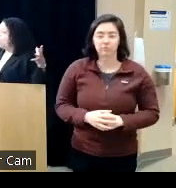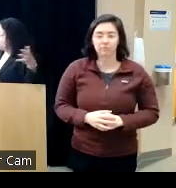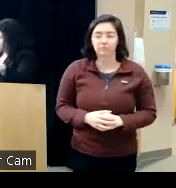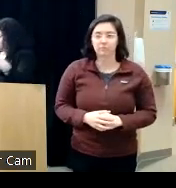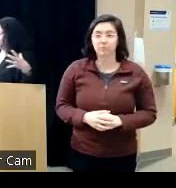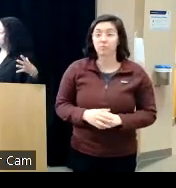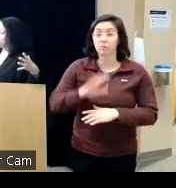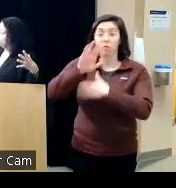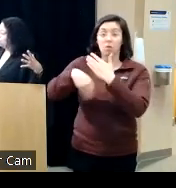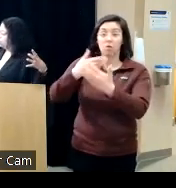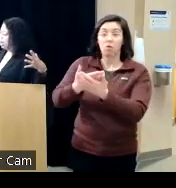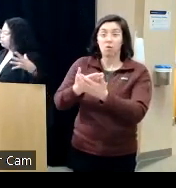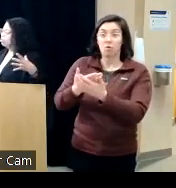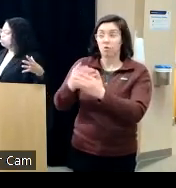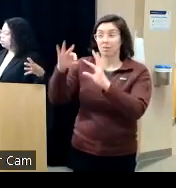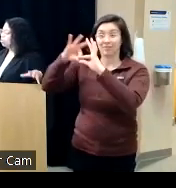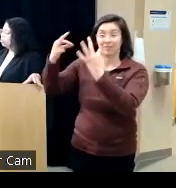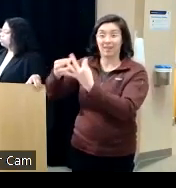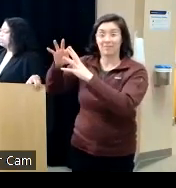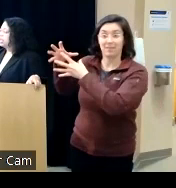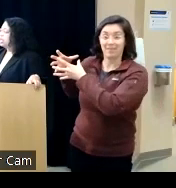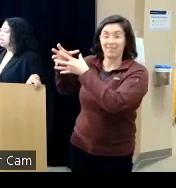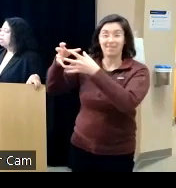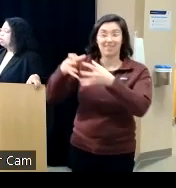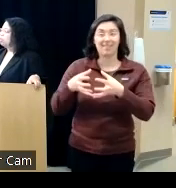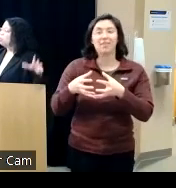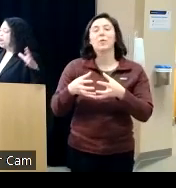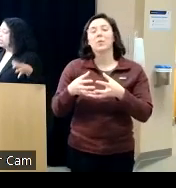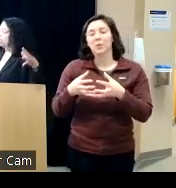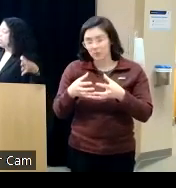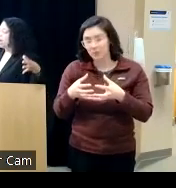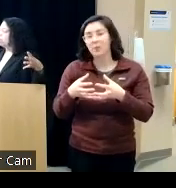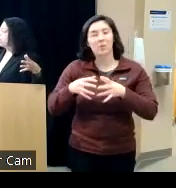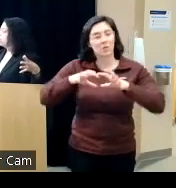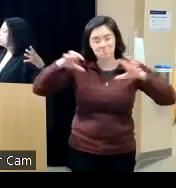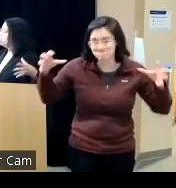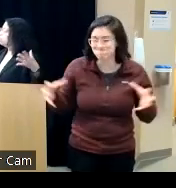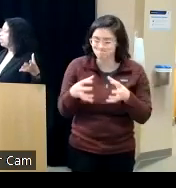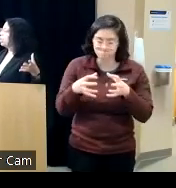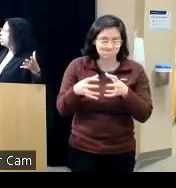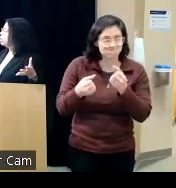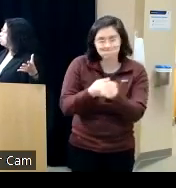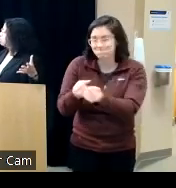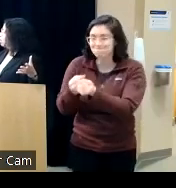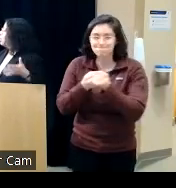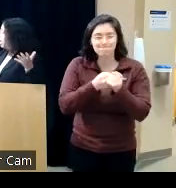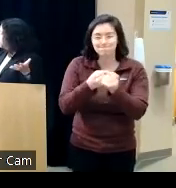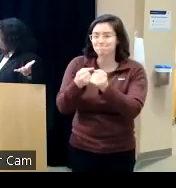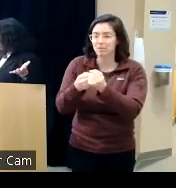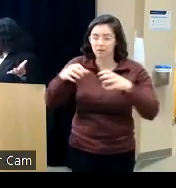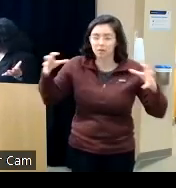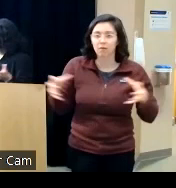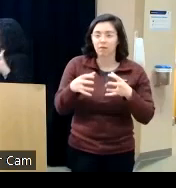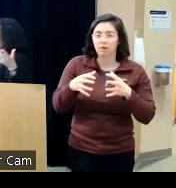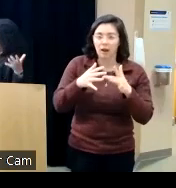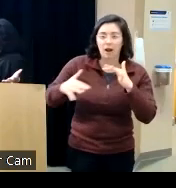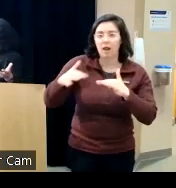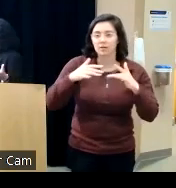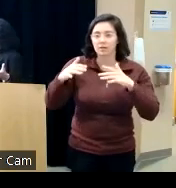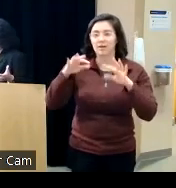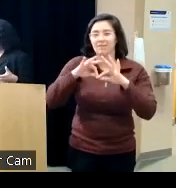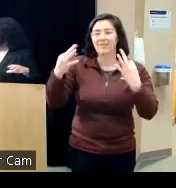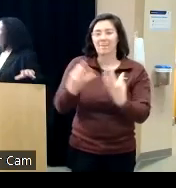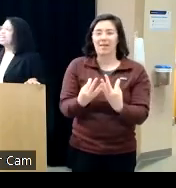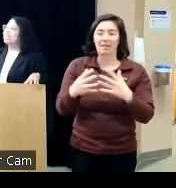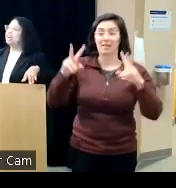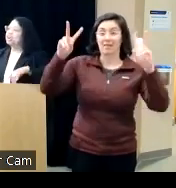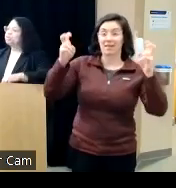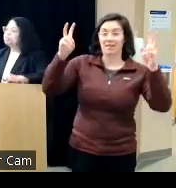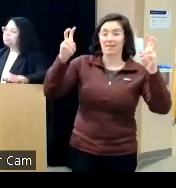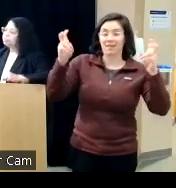all of those family members really rallied around and demonstrated this Collective familialism that